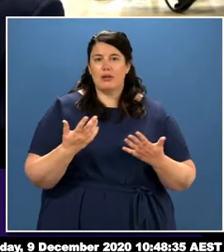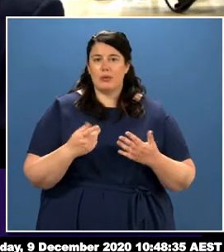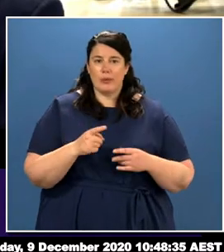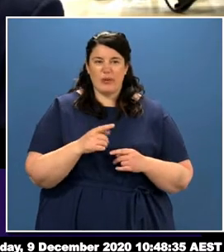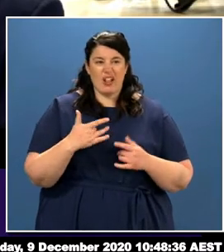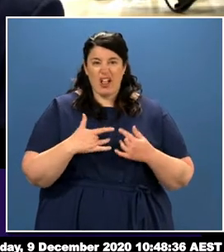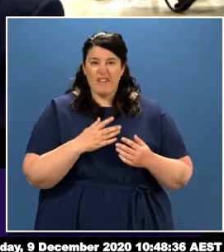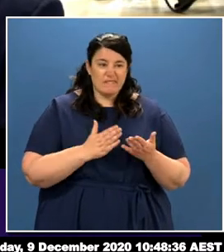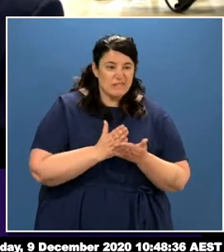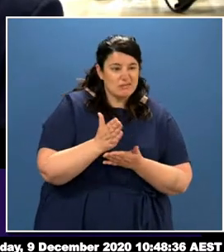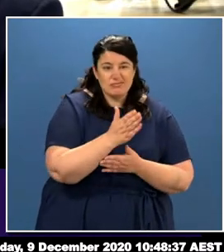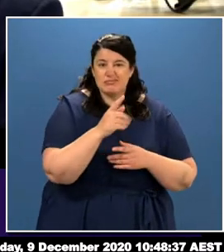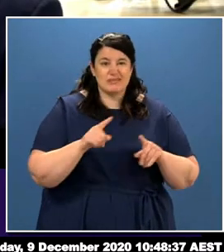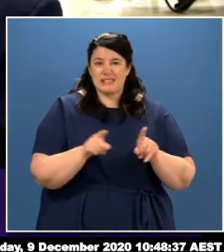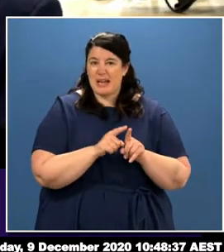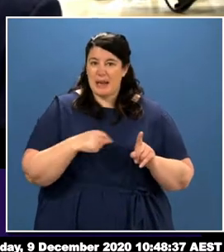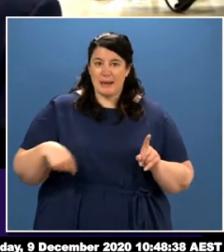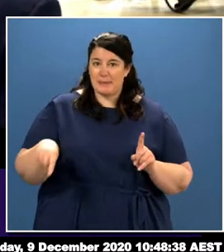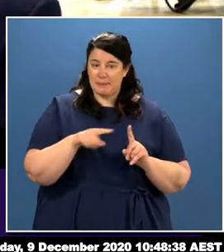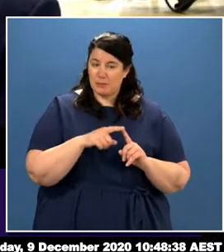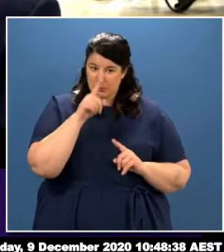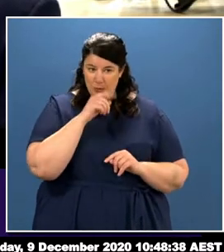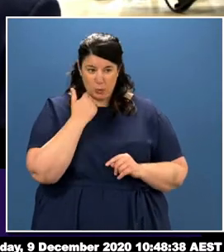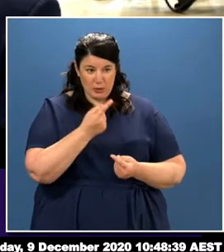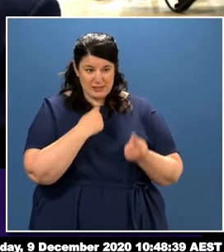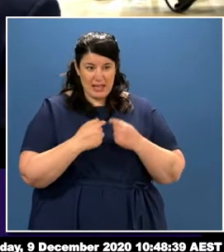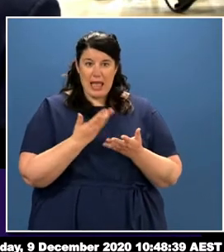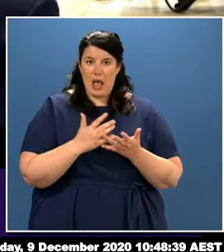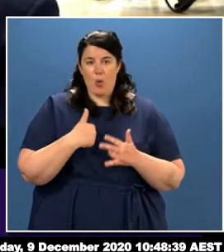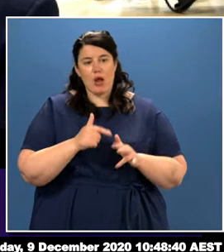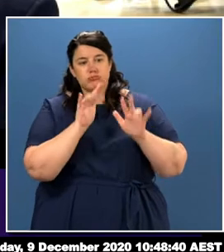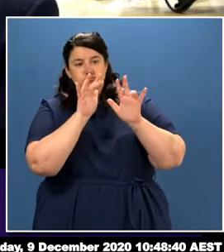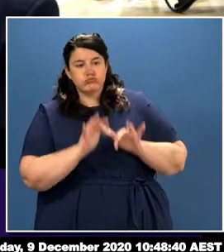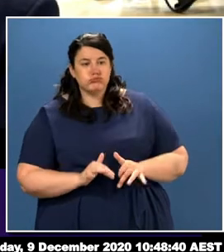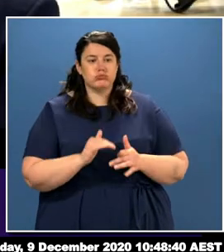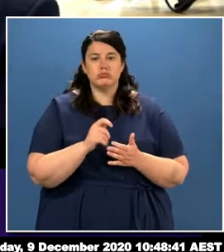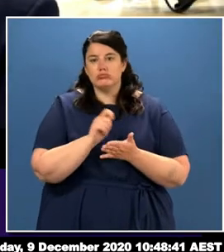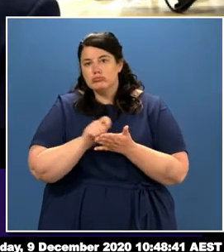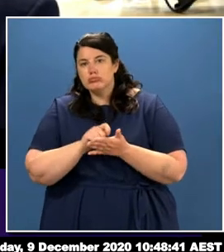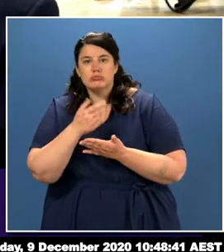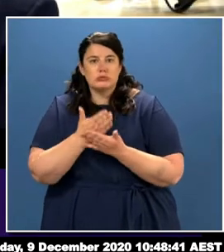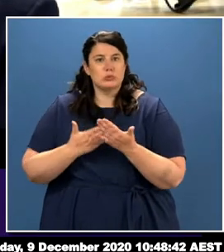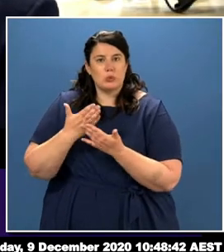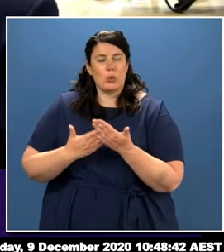So people have always said the way I write --- it kind of brings that out.